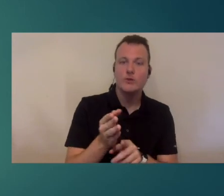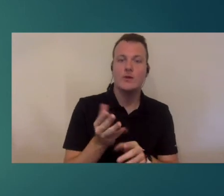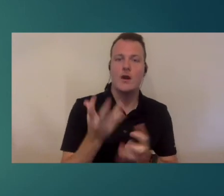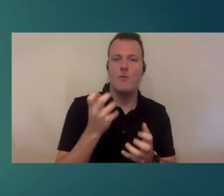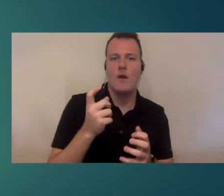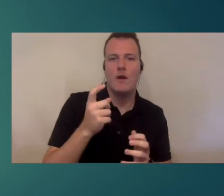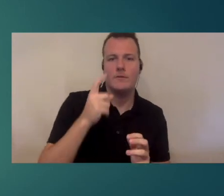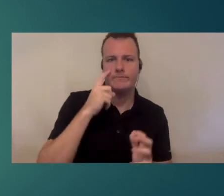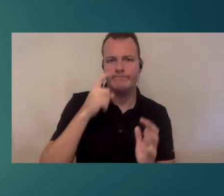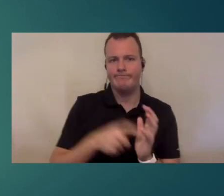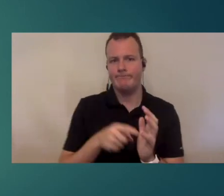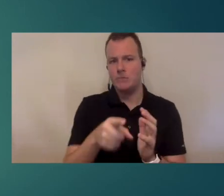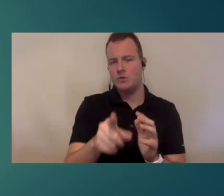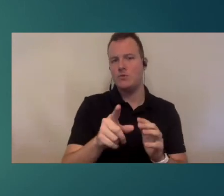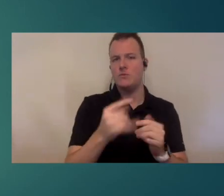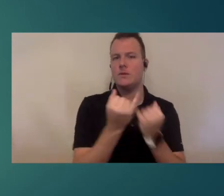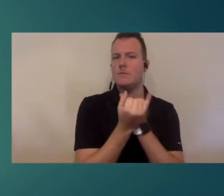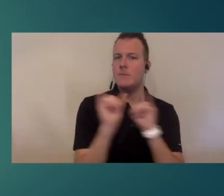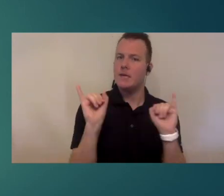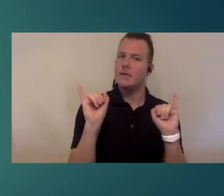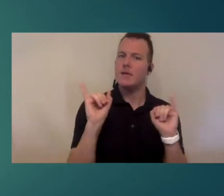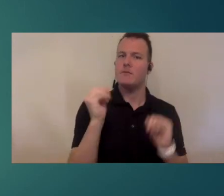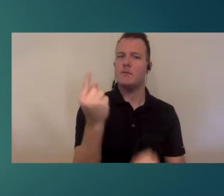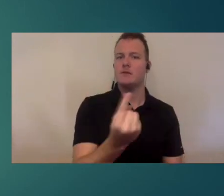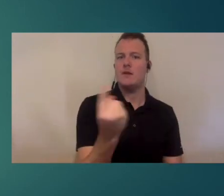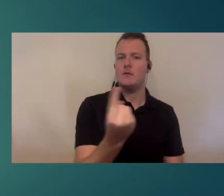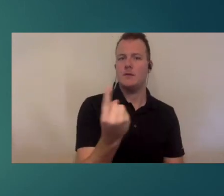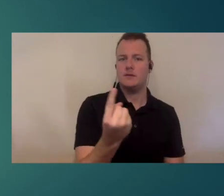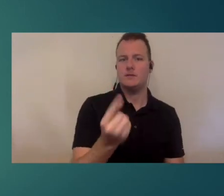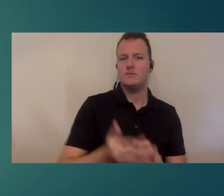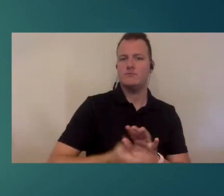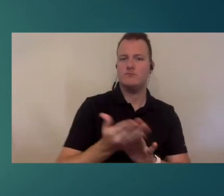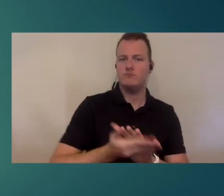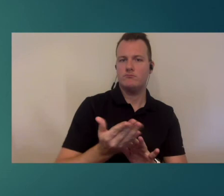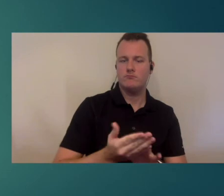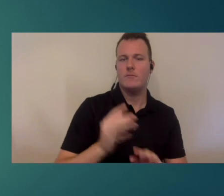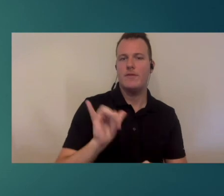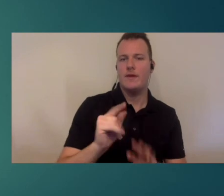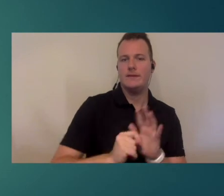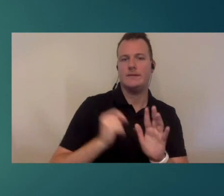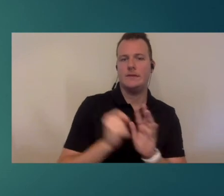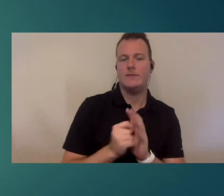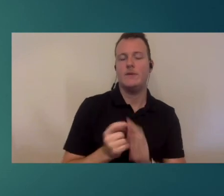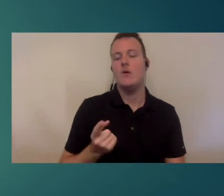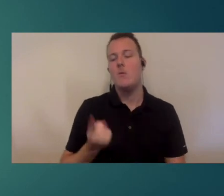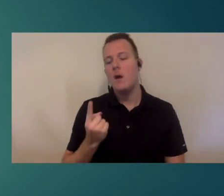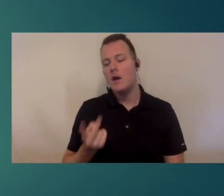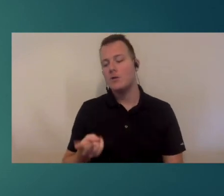and autonomous at that point in time. You may have one or two internships that you